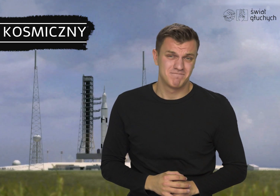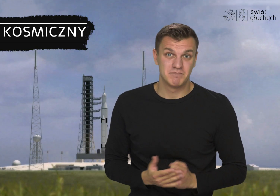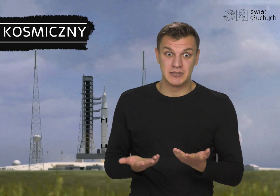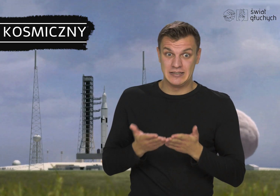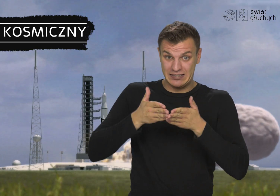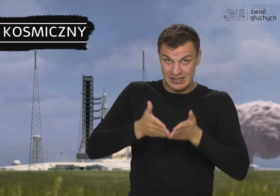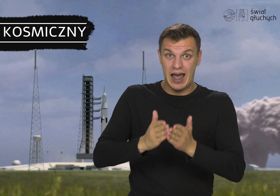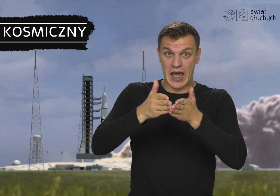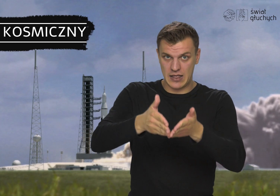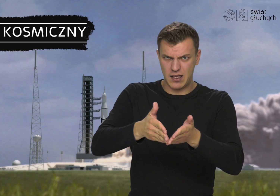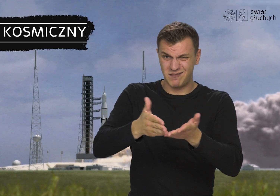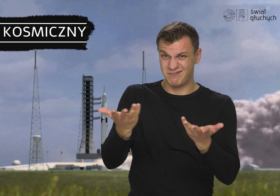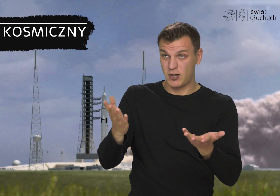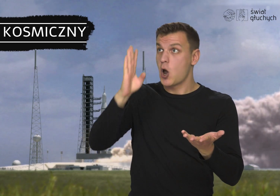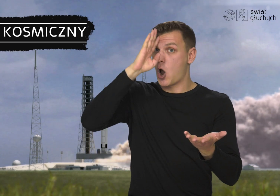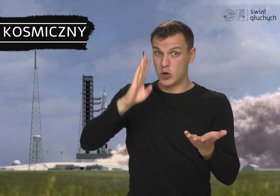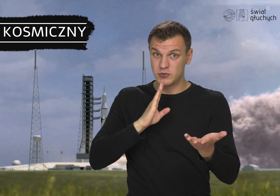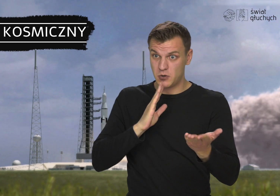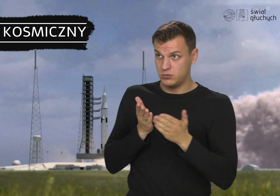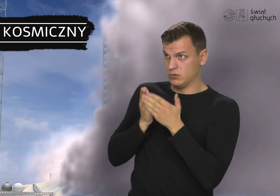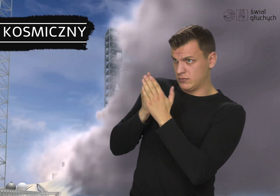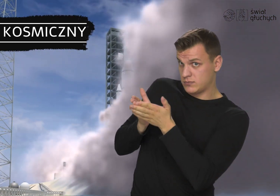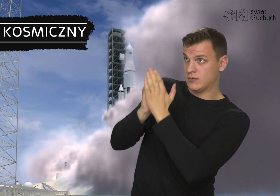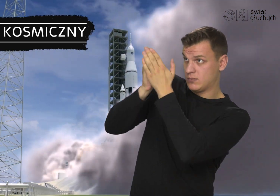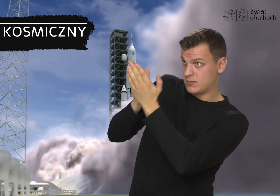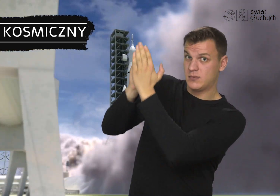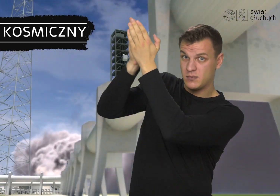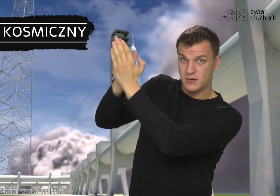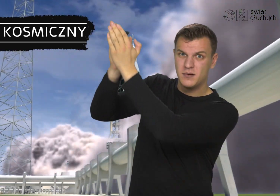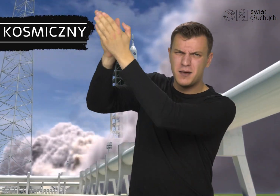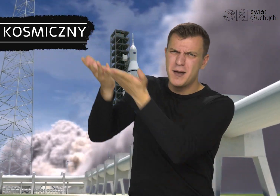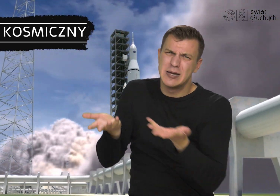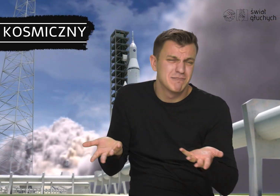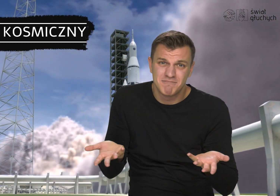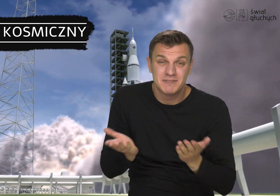SHIP SPACE, does that mean it floats on waves in space? No.